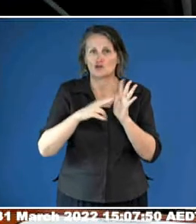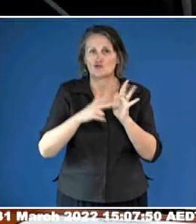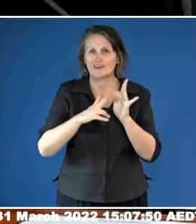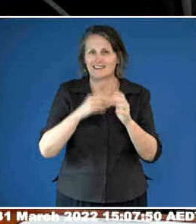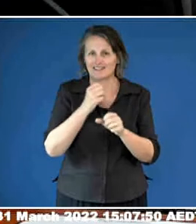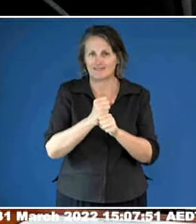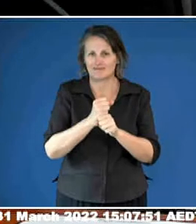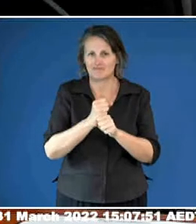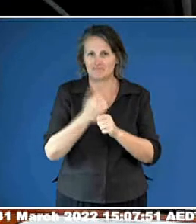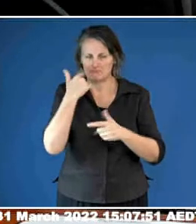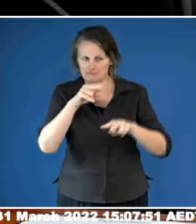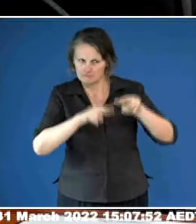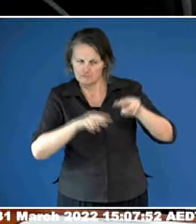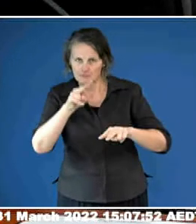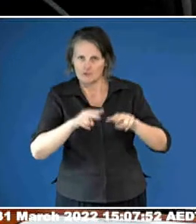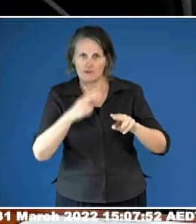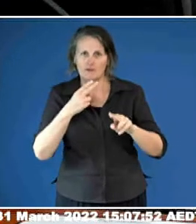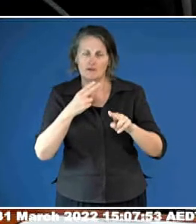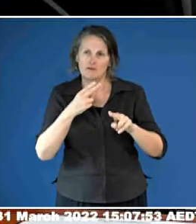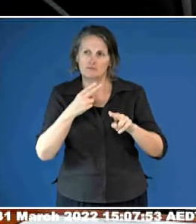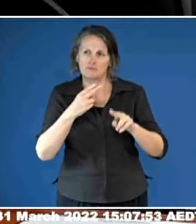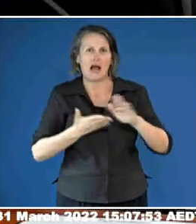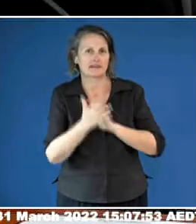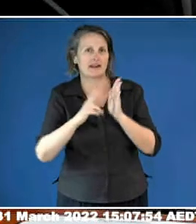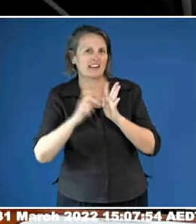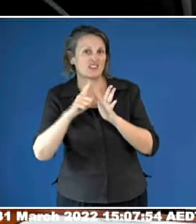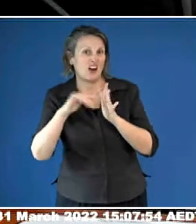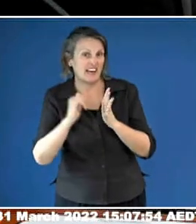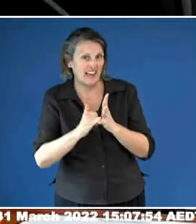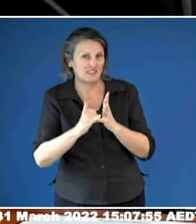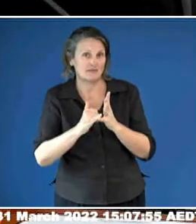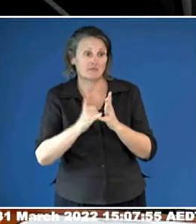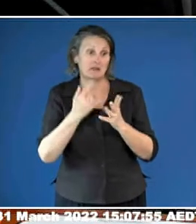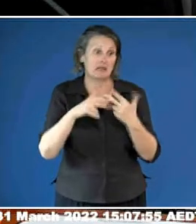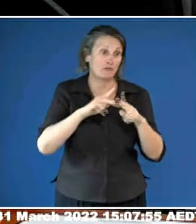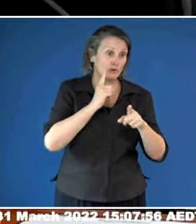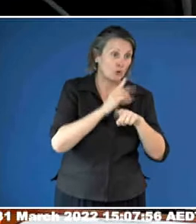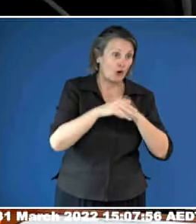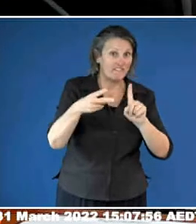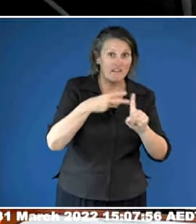in the NDIS and are there processes or assessments in place for support workers or